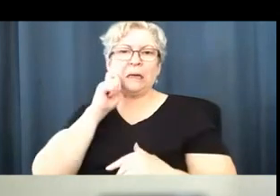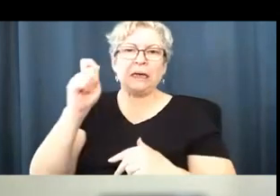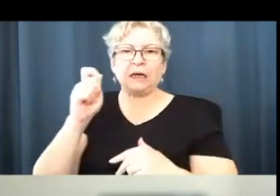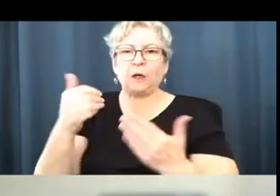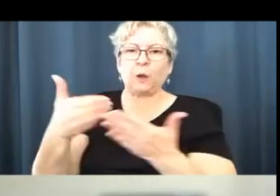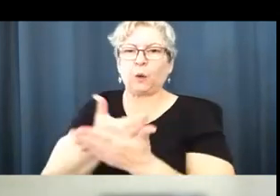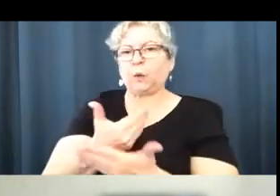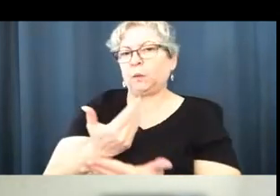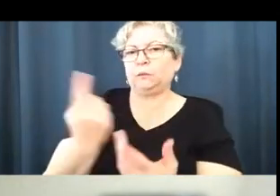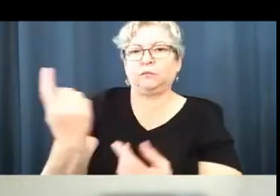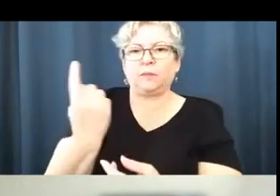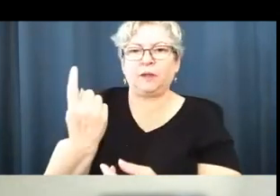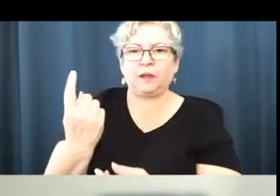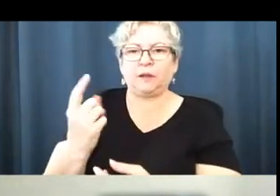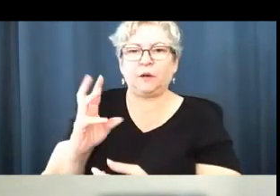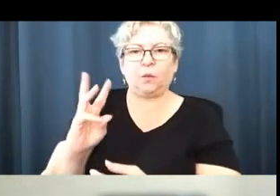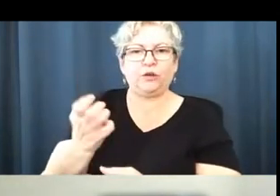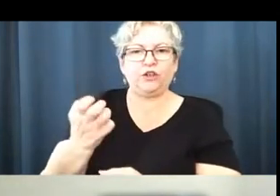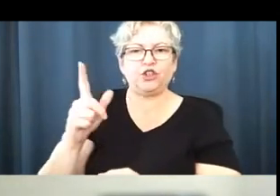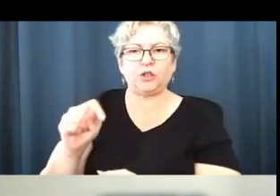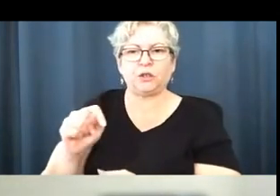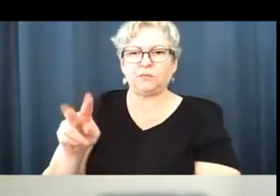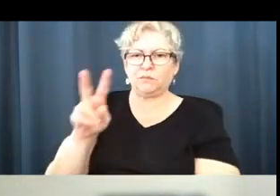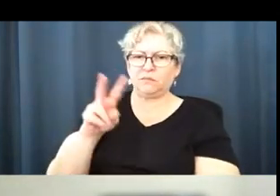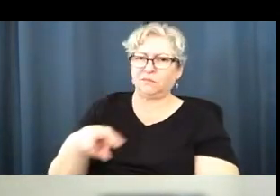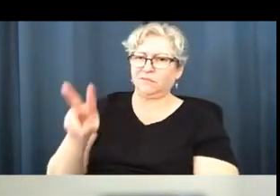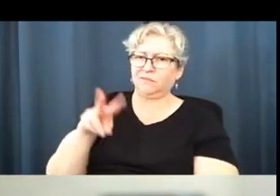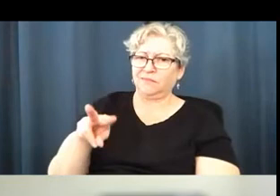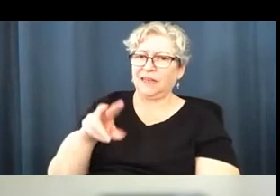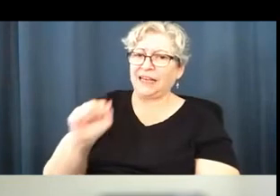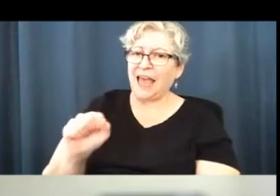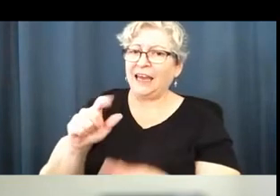But wait, step back, can a screen reader user use that? Can a switch user access that?